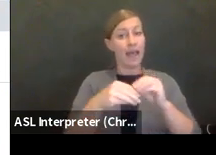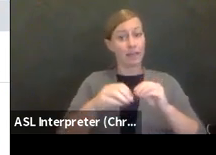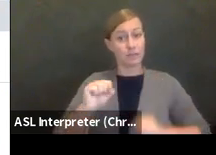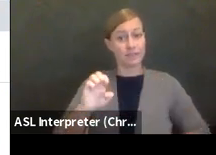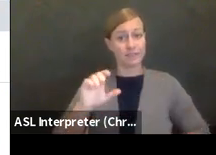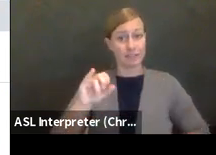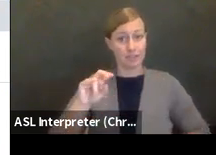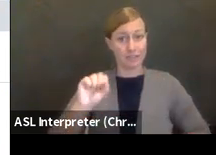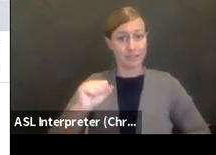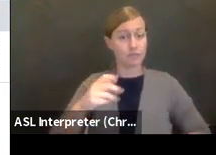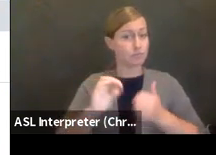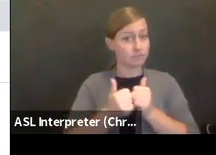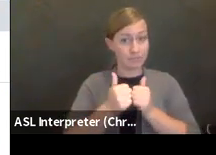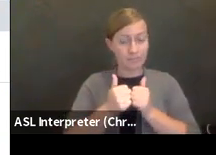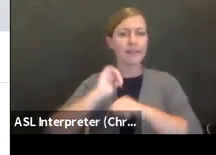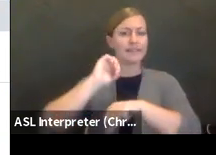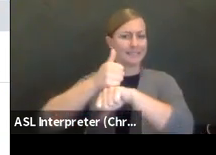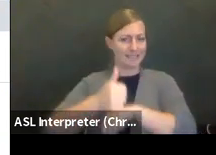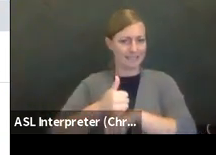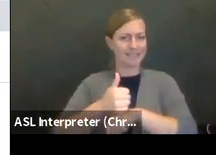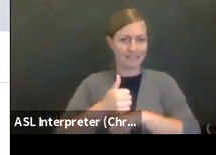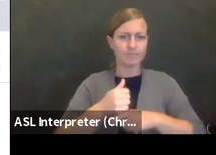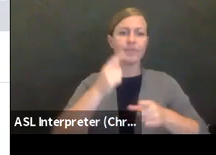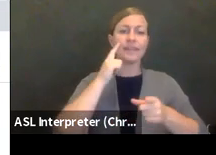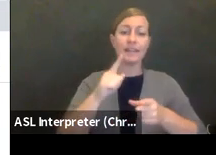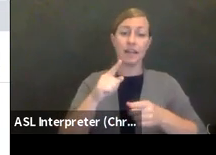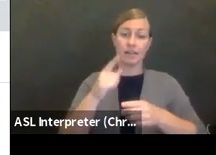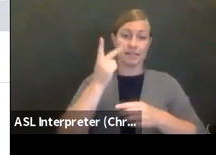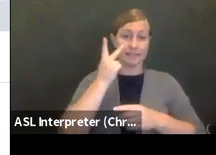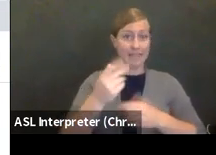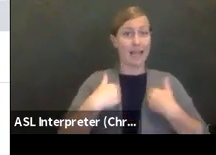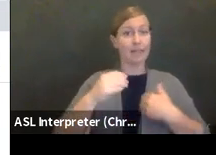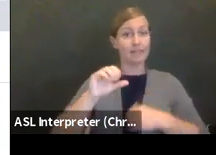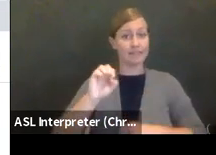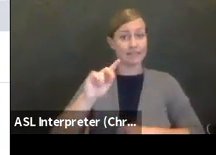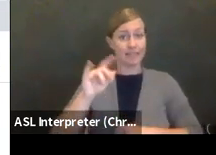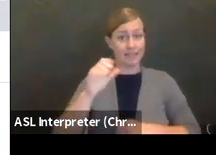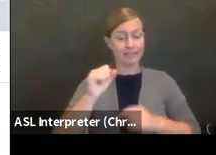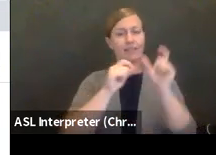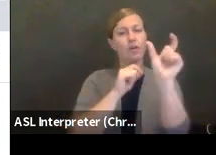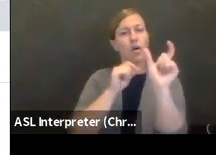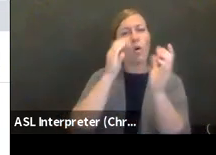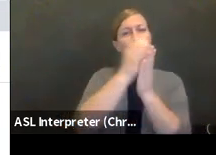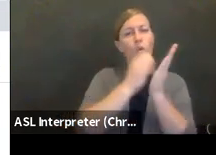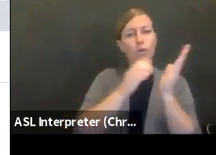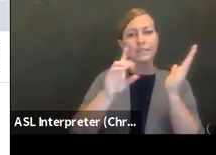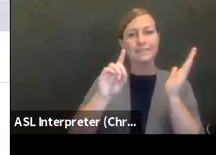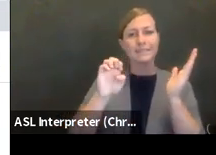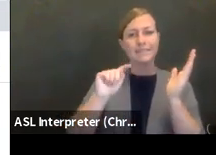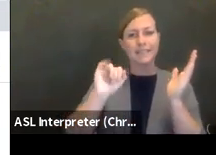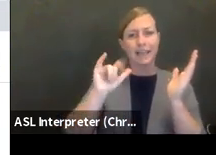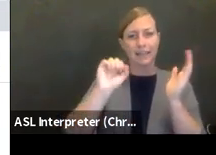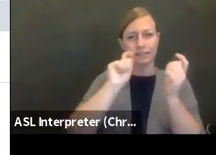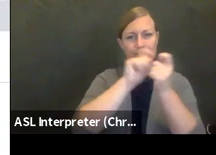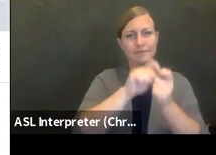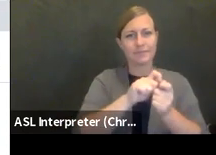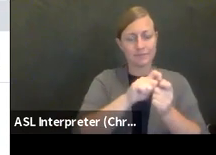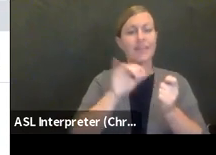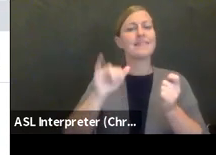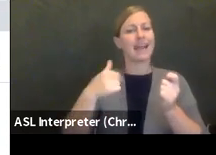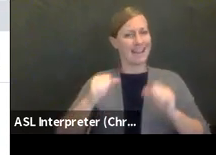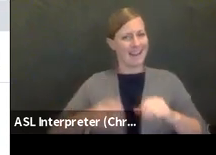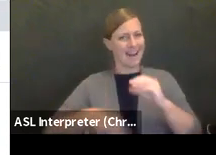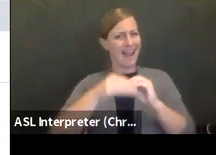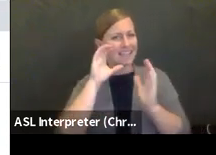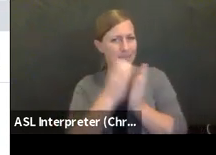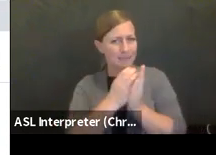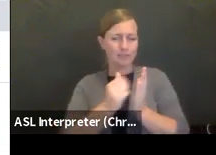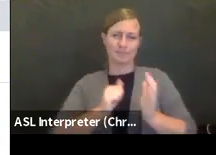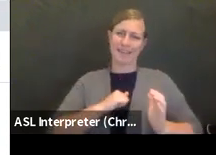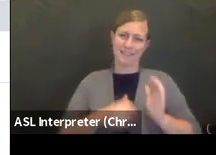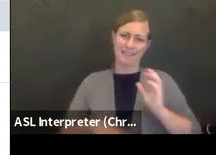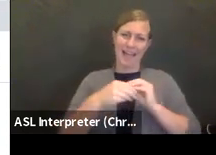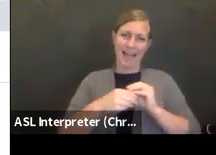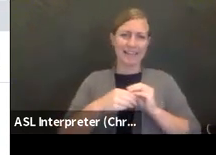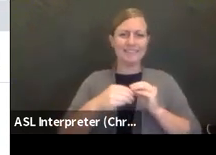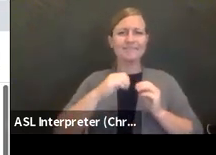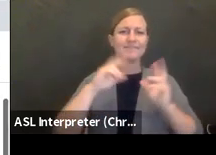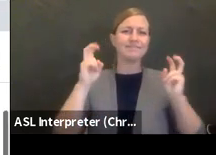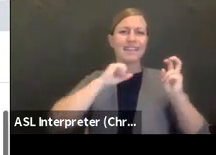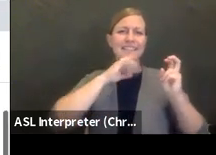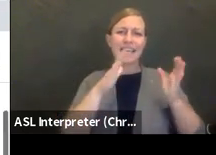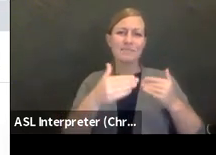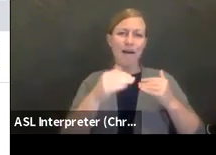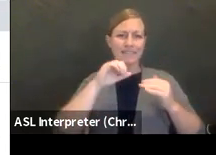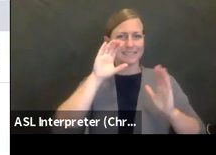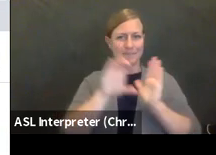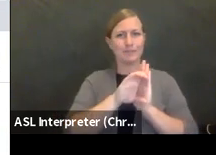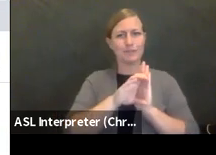ESD 112-- Kristina Wambold: And when I load into settings, you will see that I have course detail at the top here. This is where I can add an image. So I ended. I added a sandbox mission, just because I named the sandbox, I can rename my class.